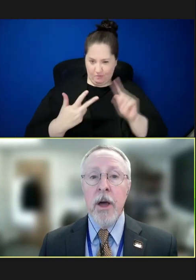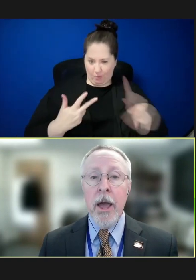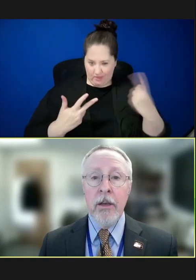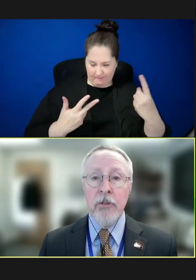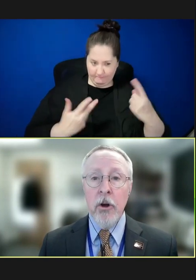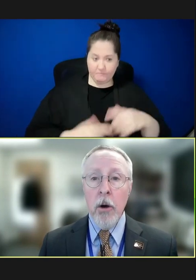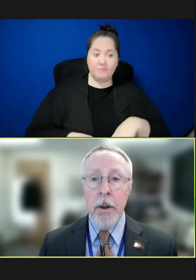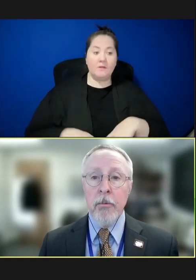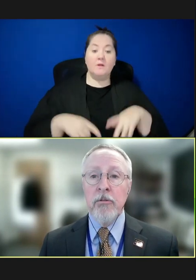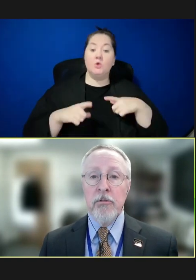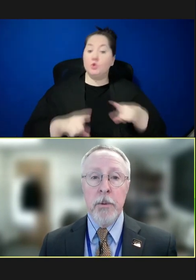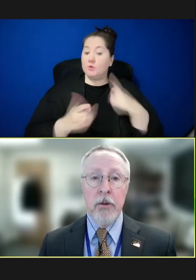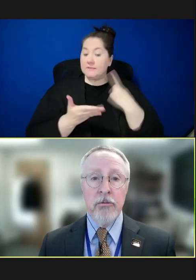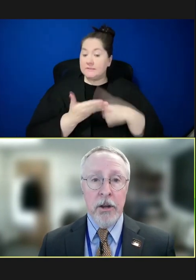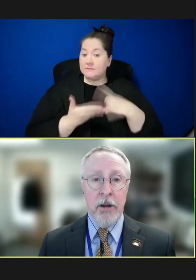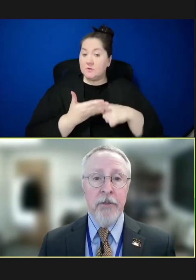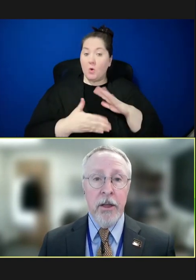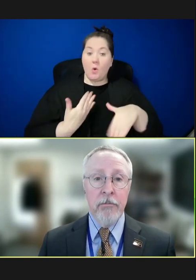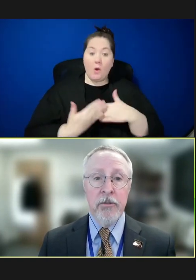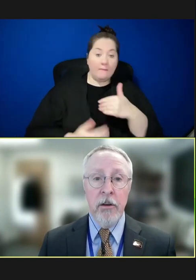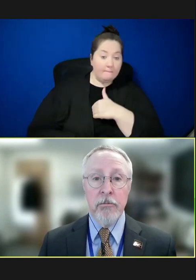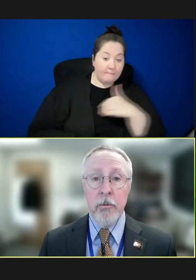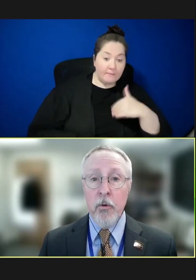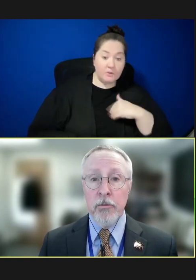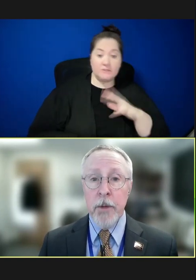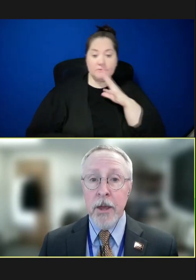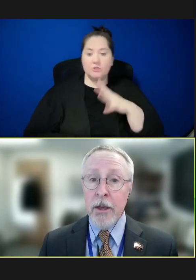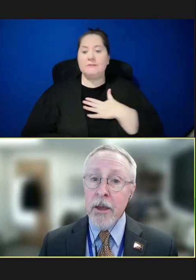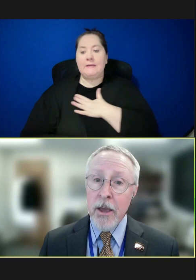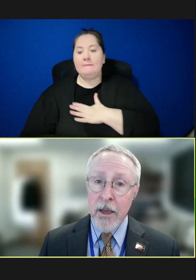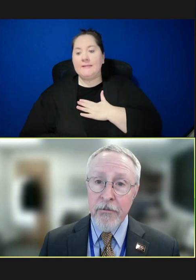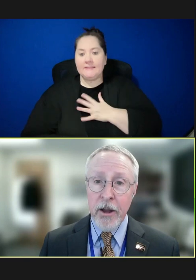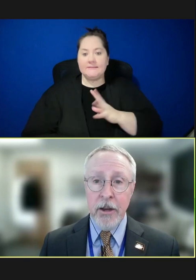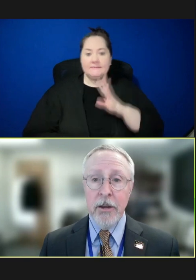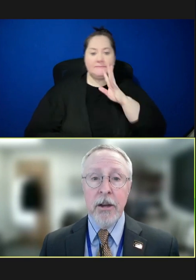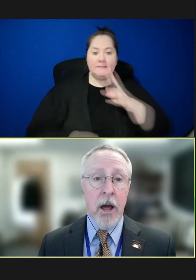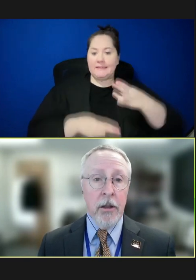I ask that all members and speakers identify themselves before speaking if I didn't acknowledge